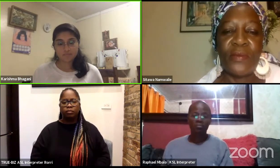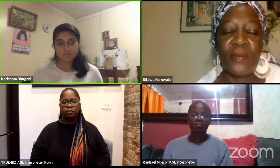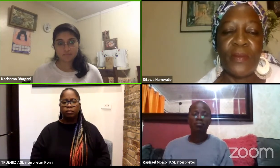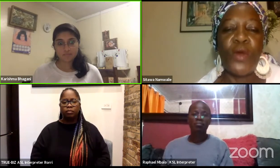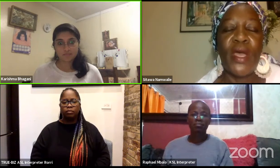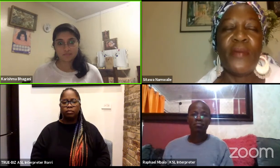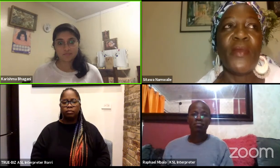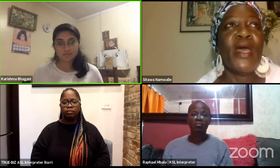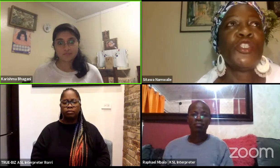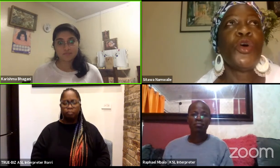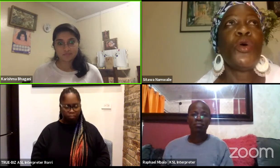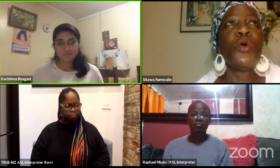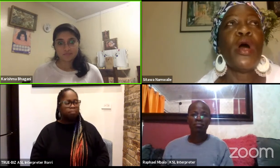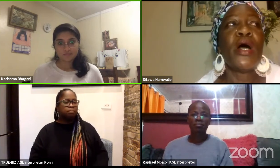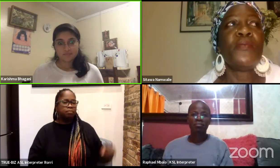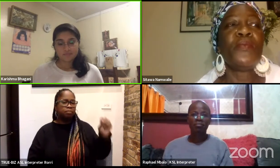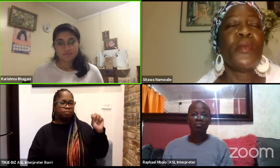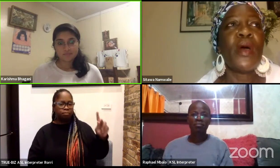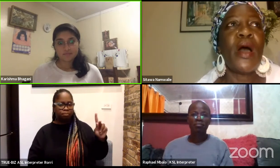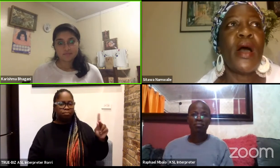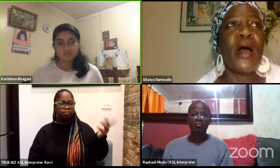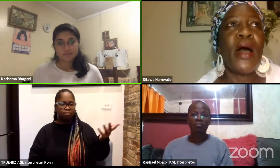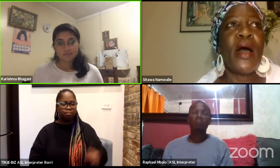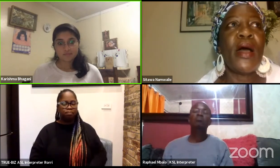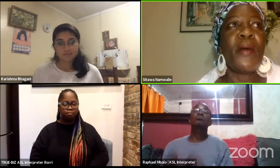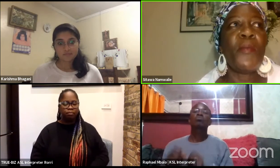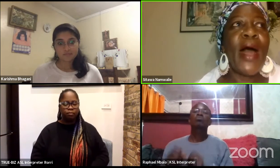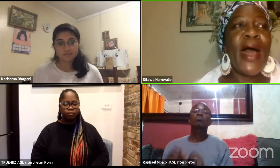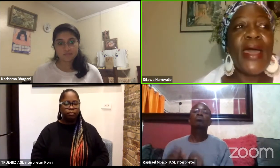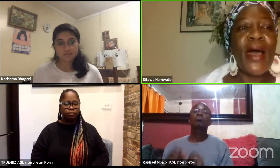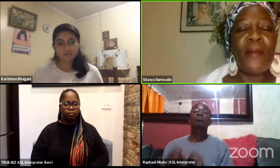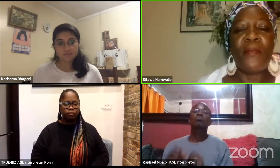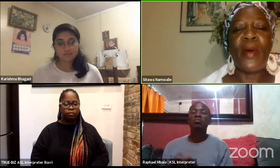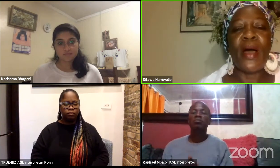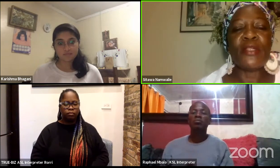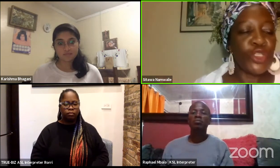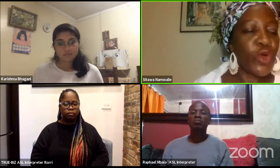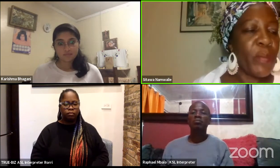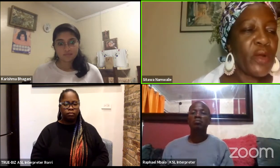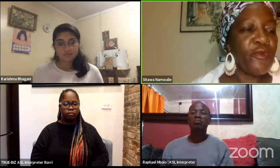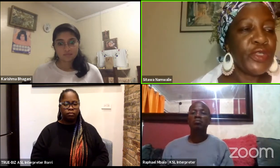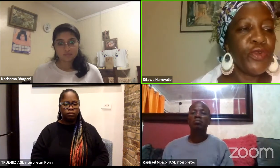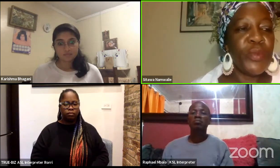Okay. So I'll just talk about, first of all,